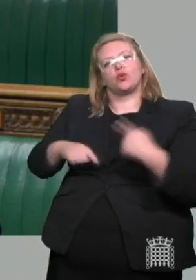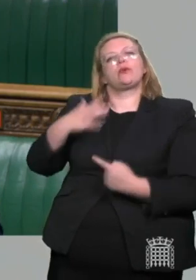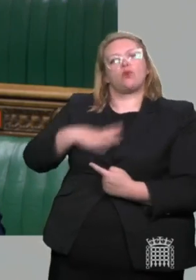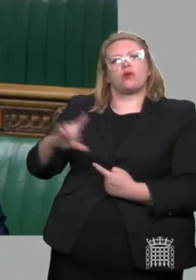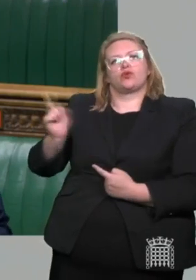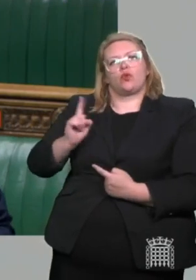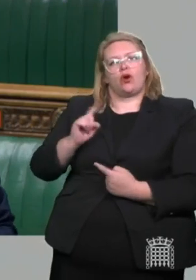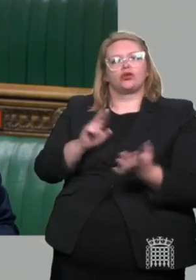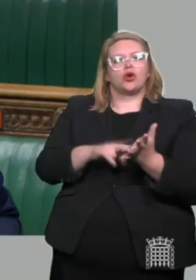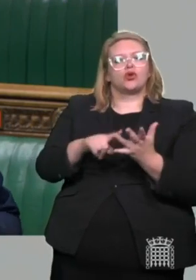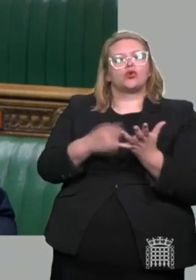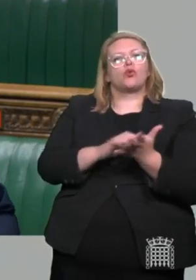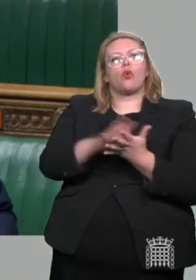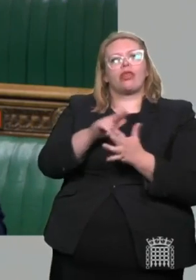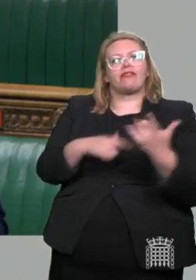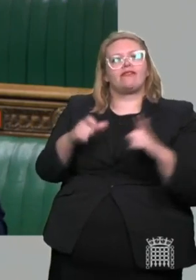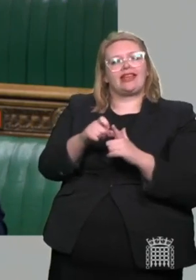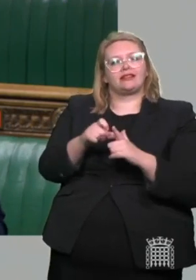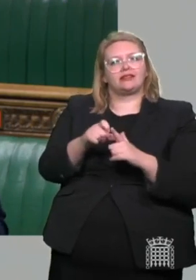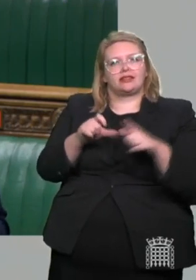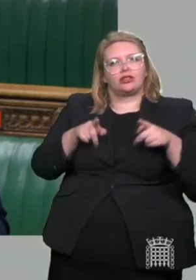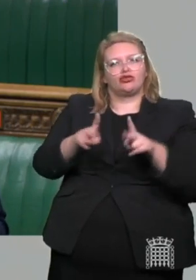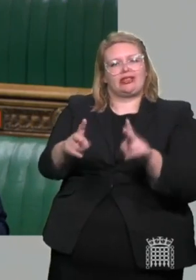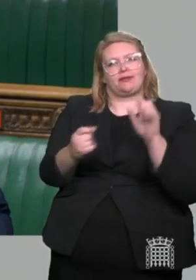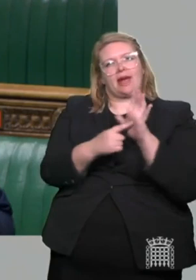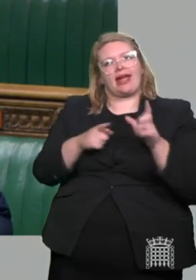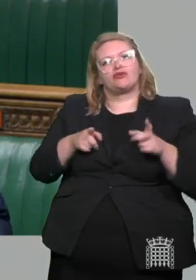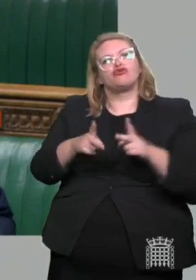Northfield High Street, with a proper plan and money on the table, so does the Prime